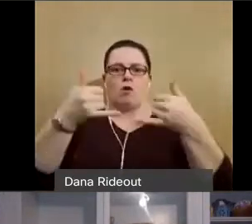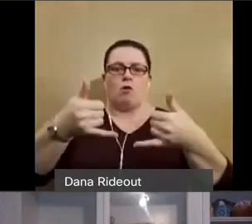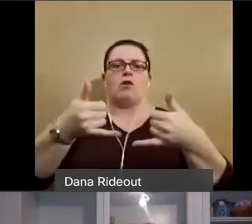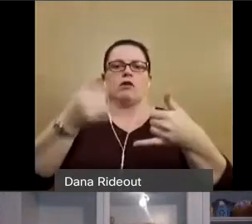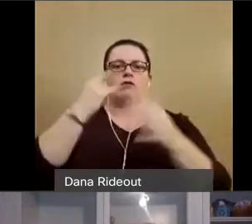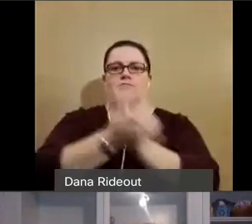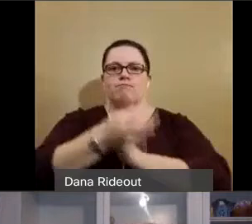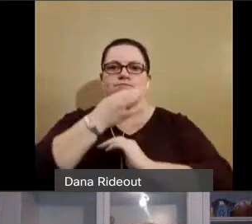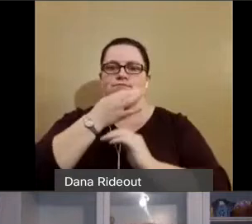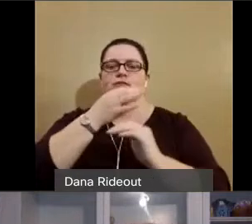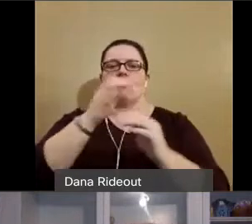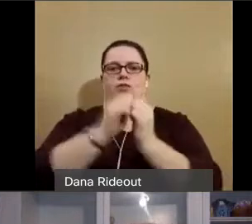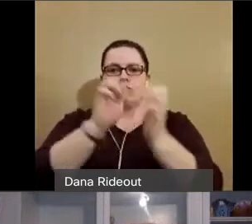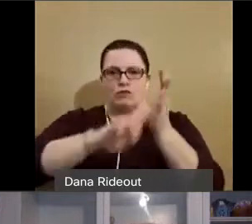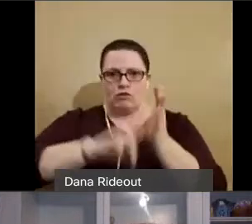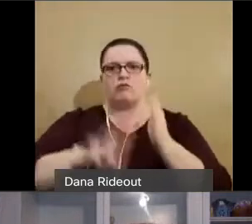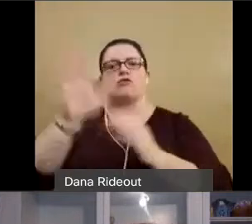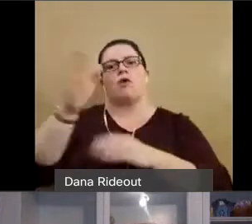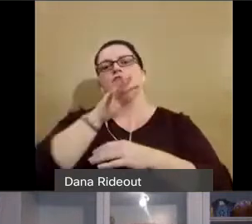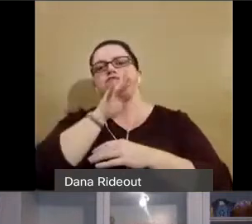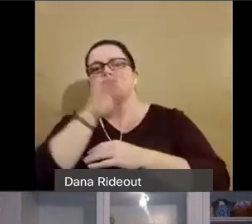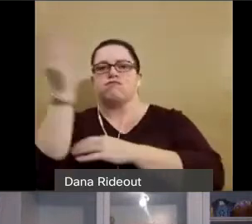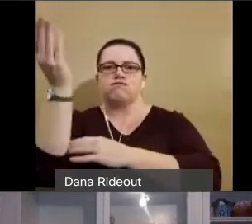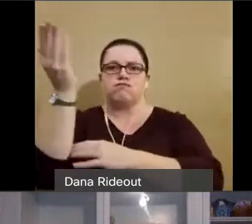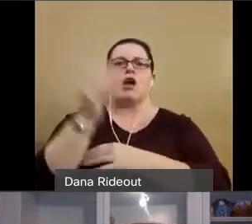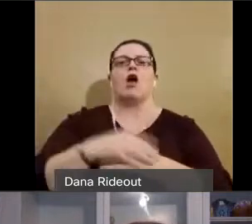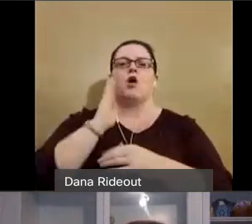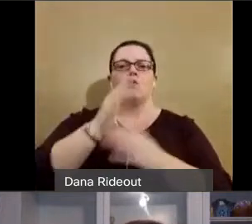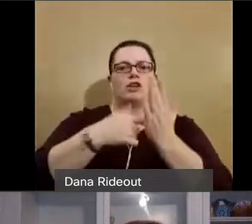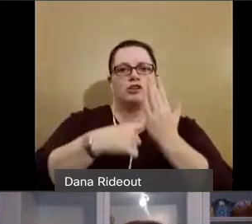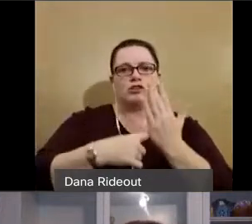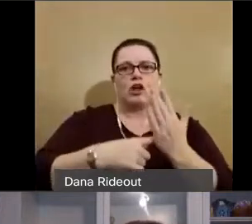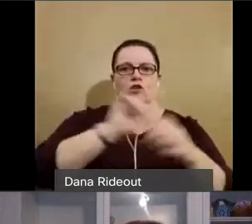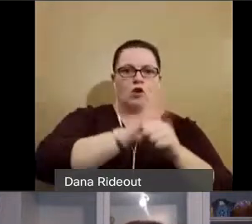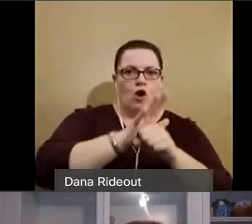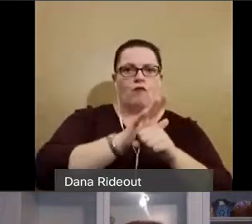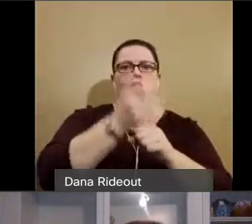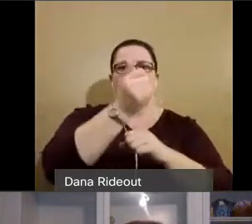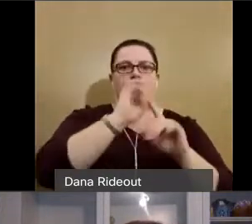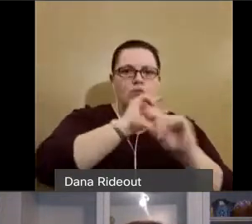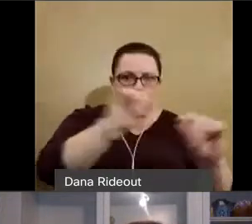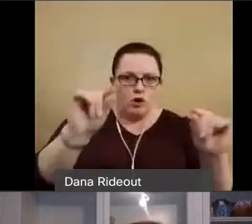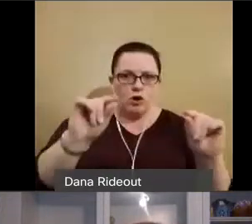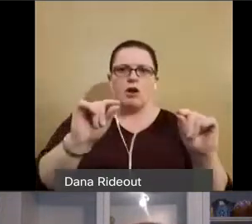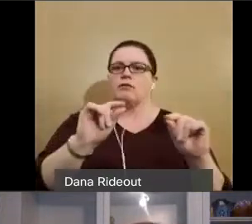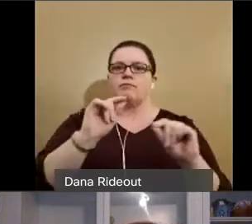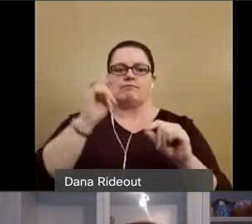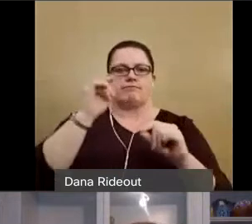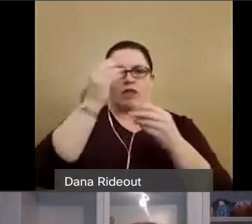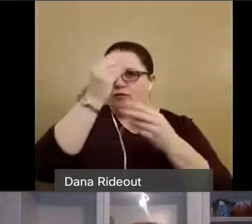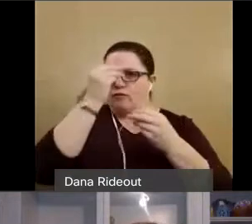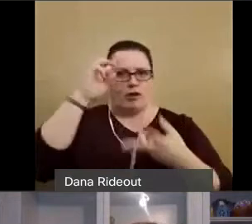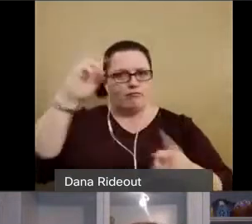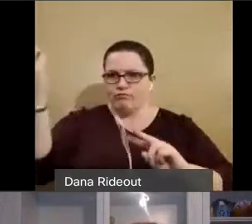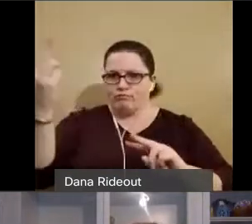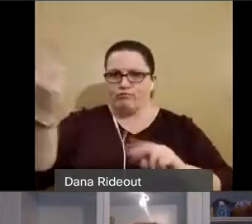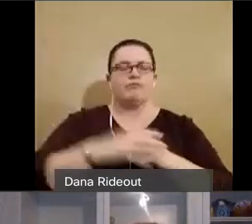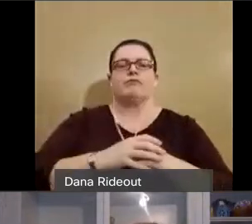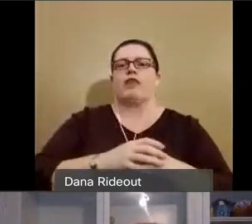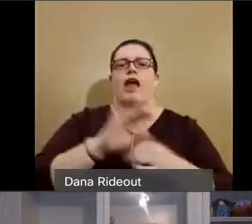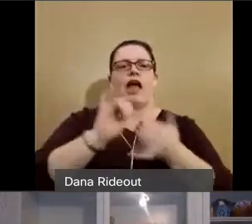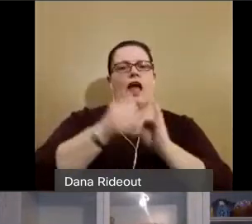So, in her talk, Dr, Quito will be discussing coban, 19 rumor, misinformation and urban legends and how they've affected medical decision making and policy.